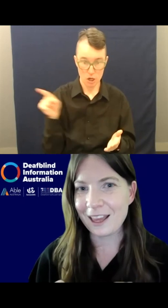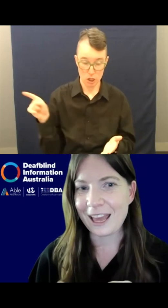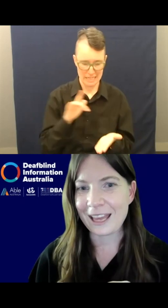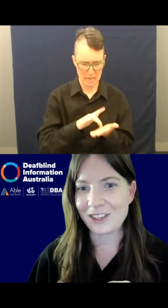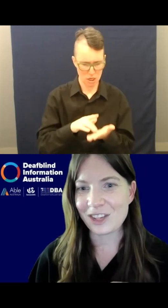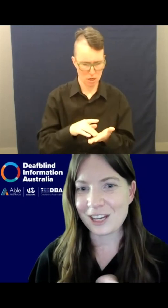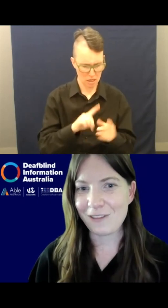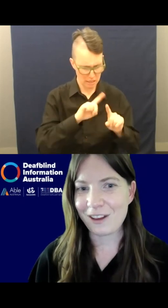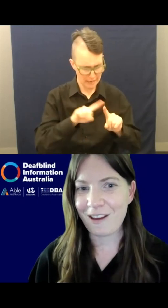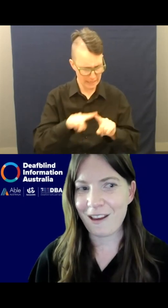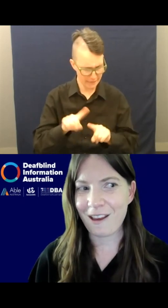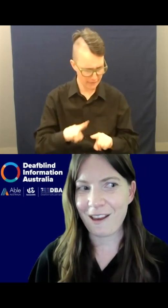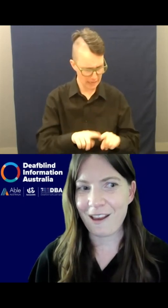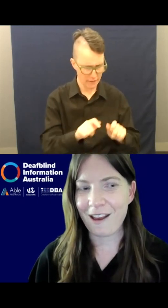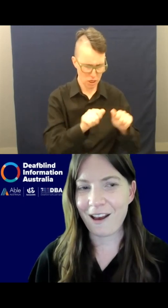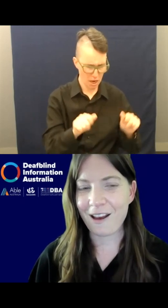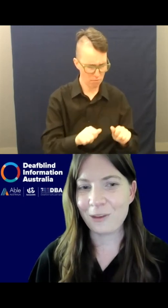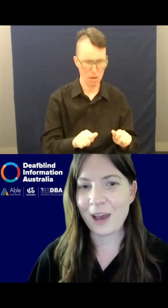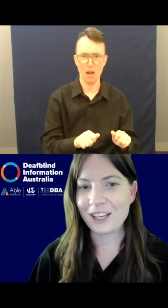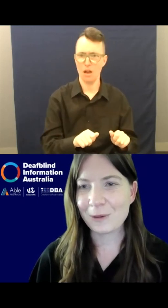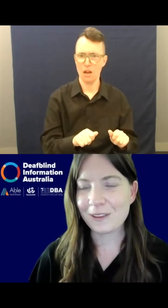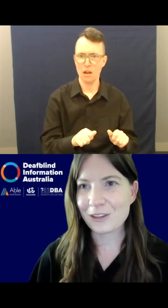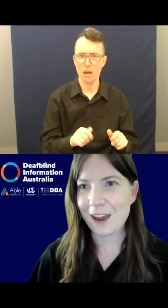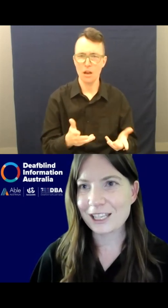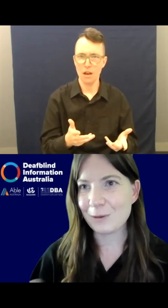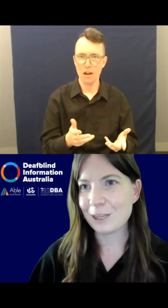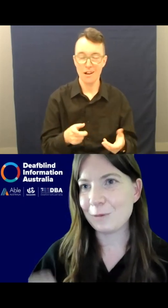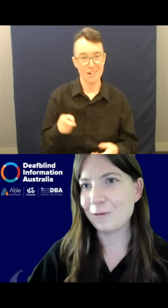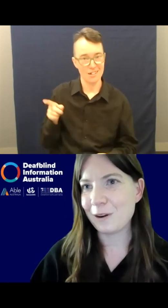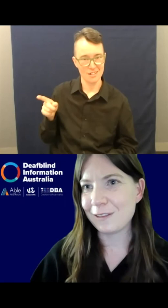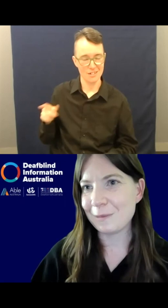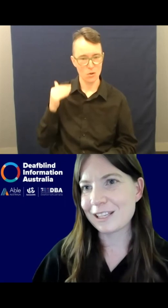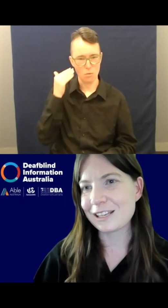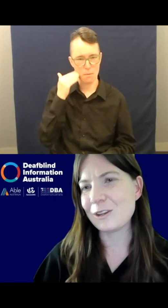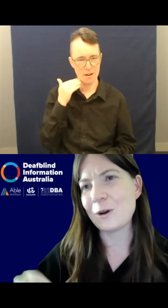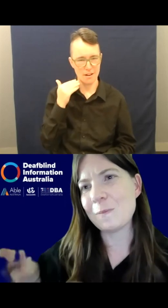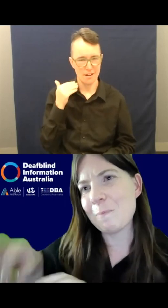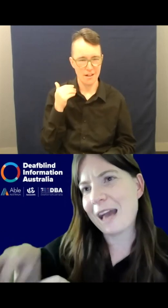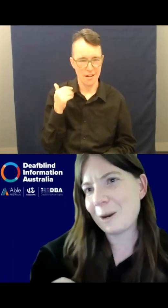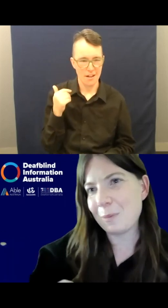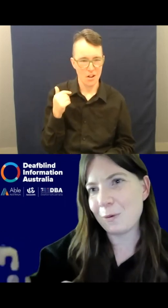And she'd never - the way she was interacting with them was very similar to magnet boards or